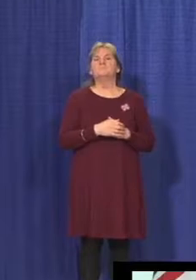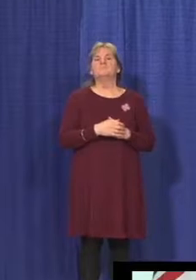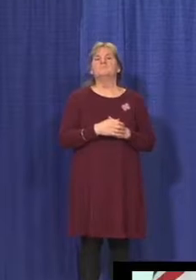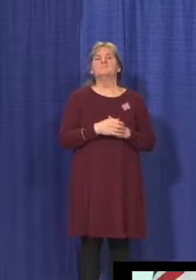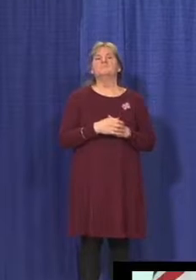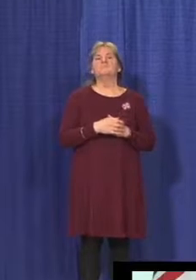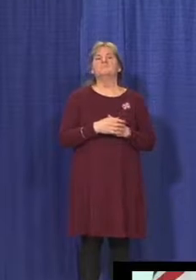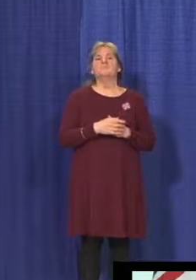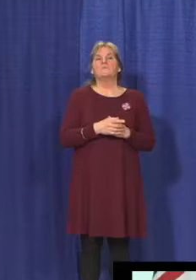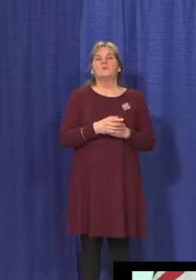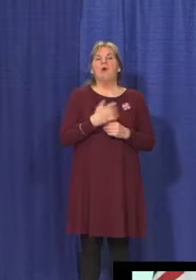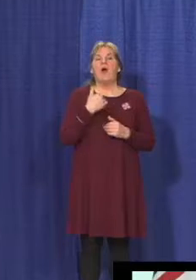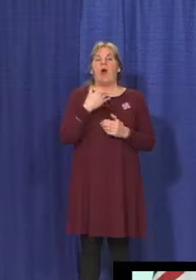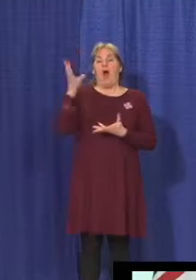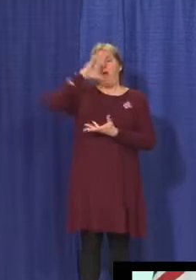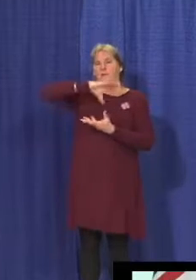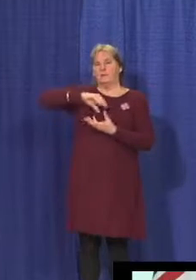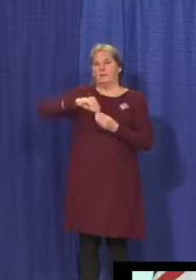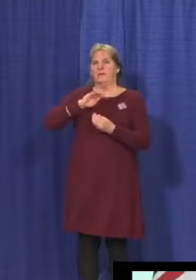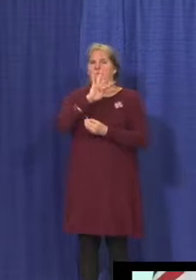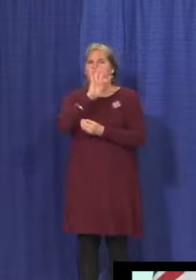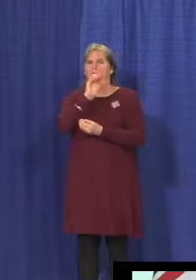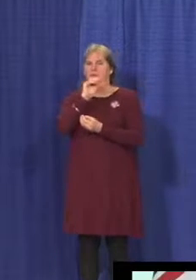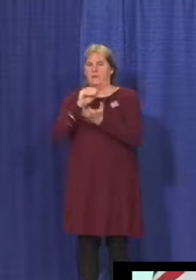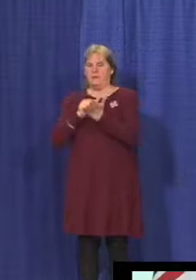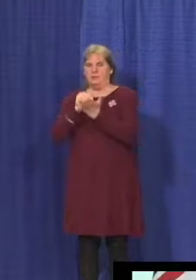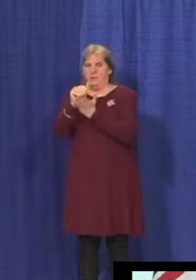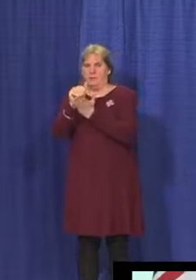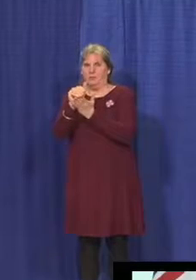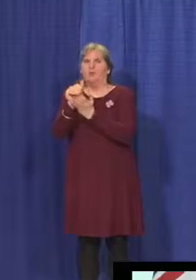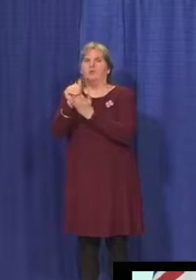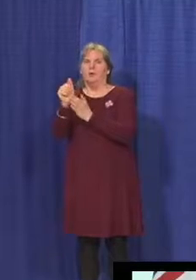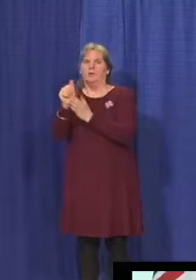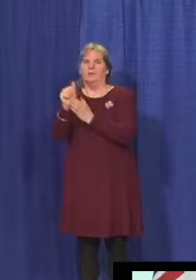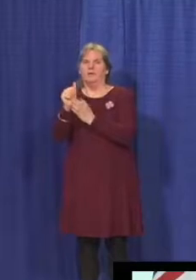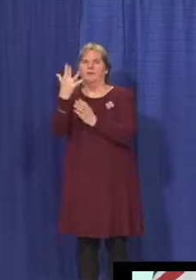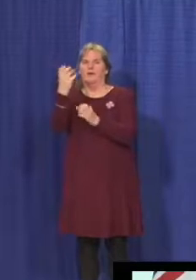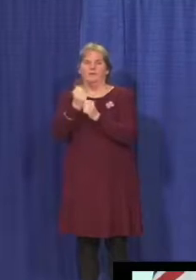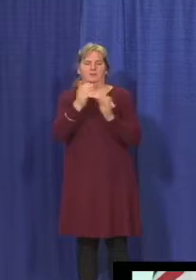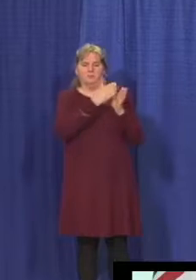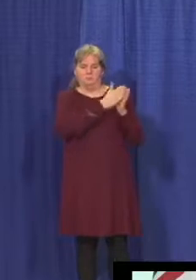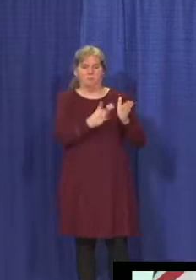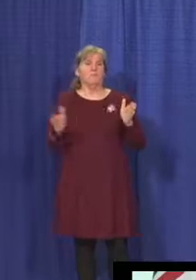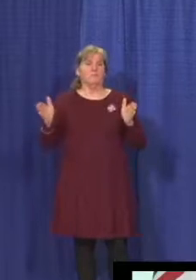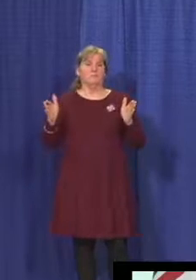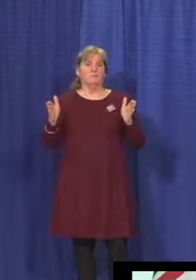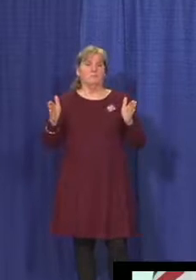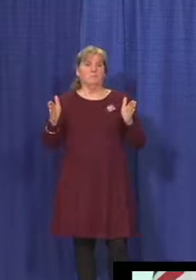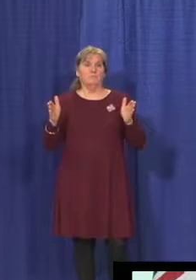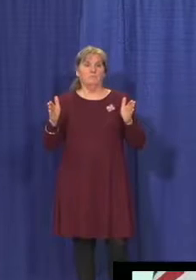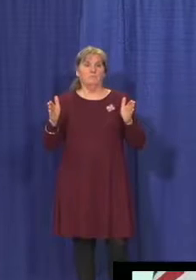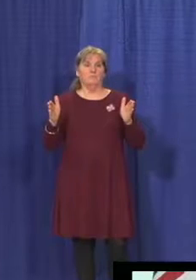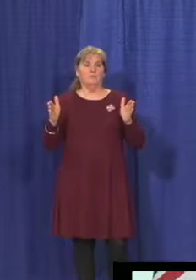As we noted in the opening, we have $14 million to be spent over five years.